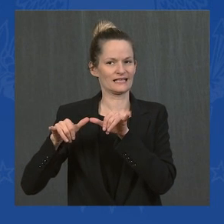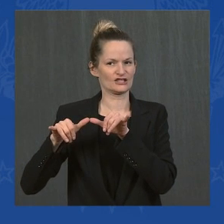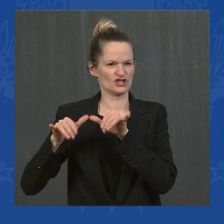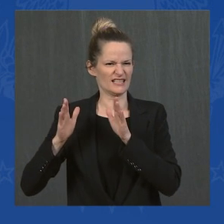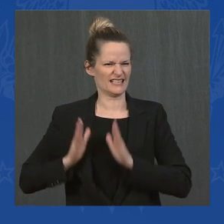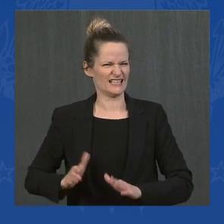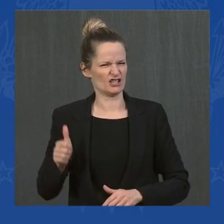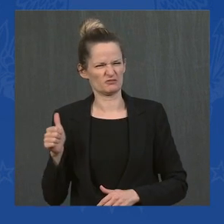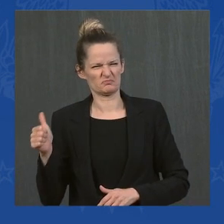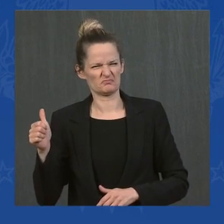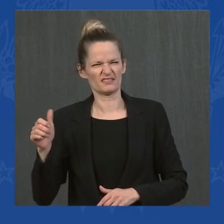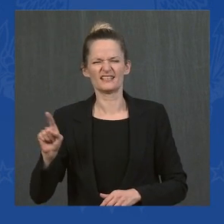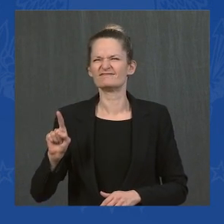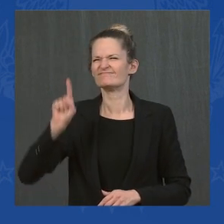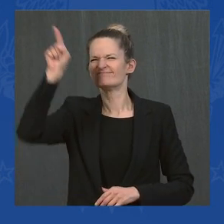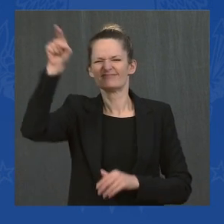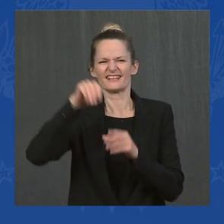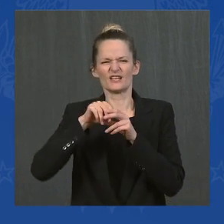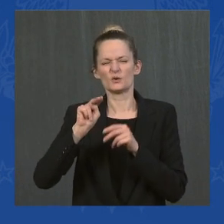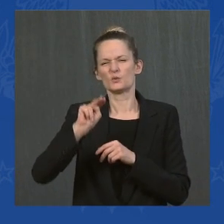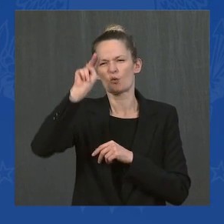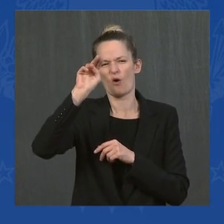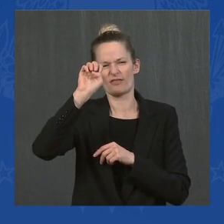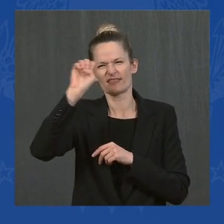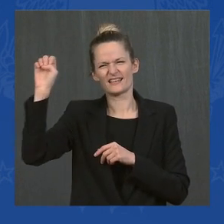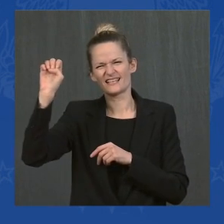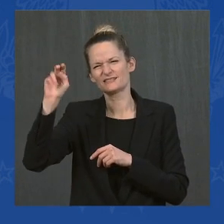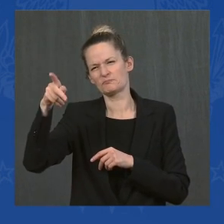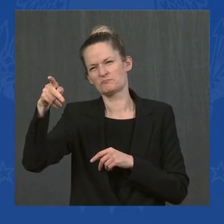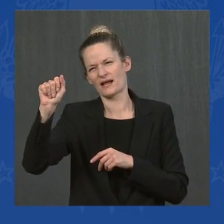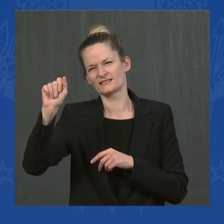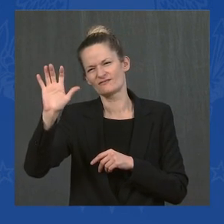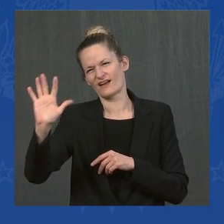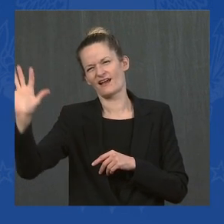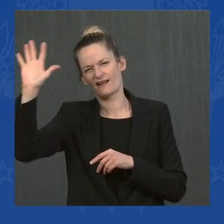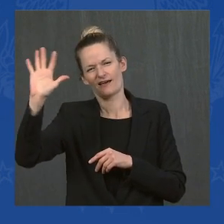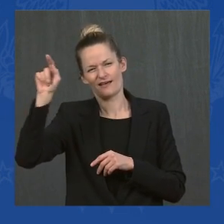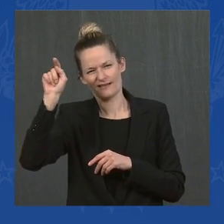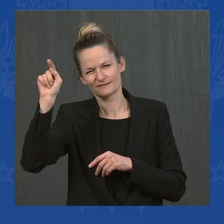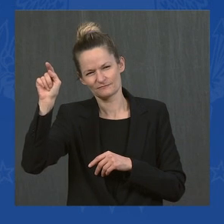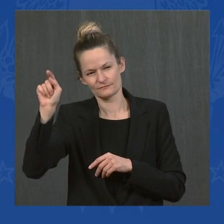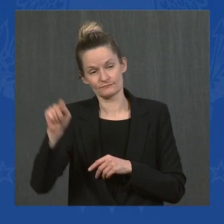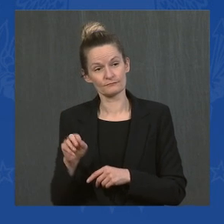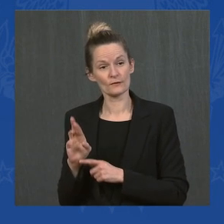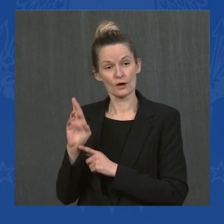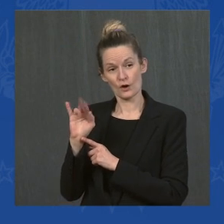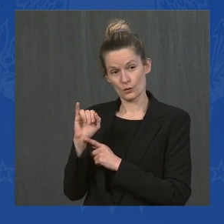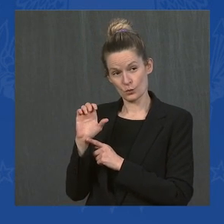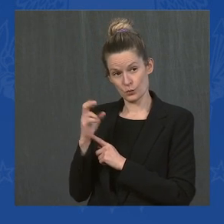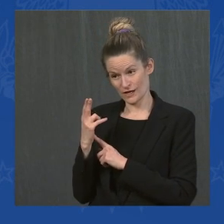in the coalmines. You gave people a voice. Molly Maguires was -- they -- they were a little tougher.